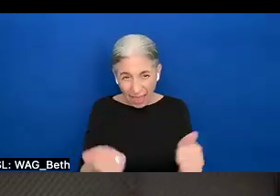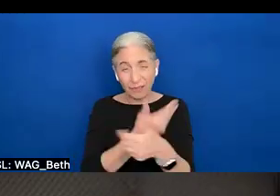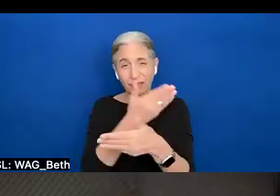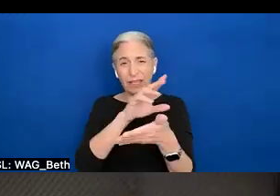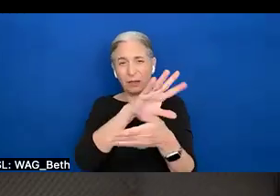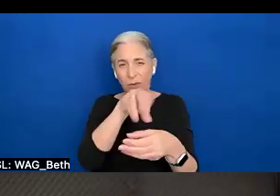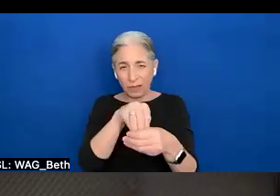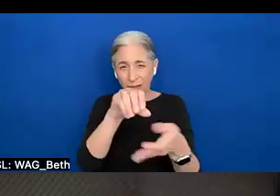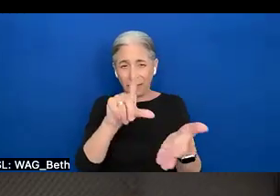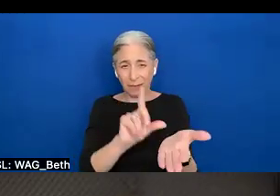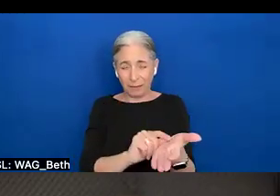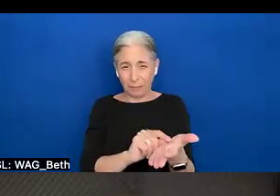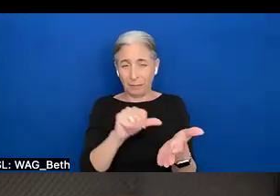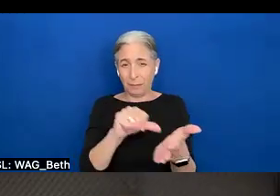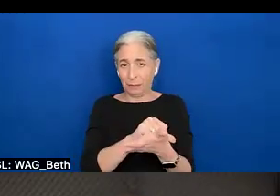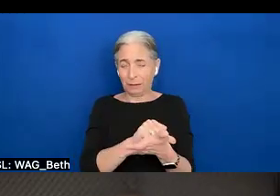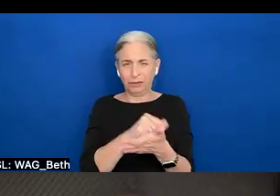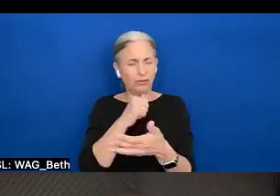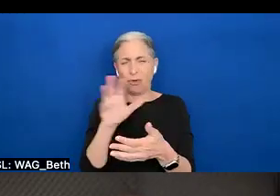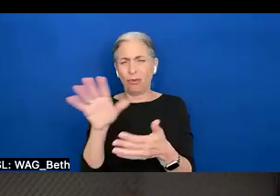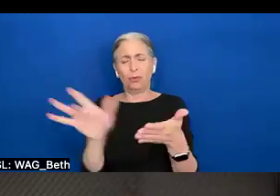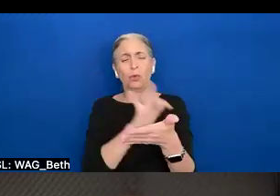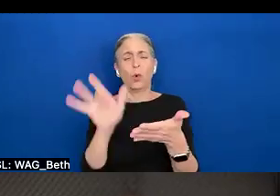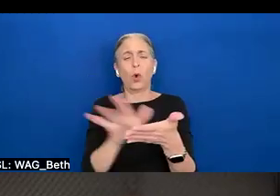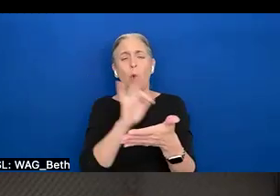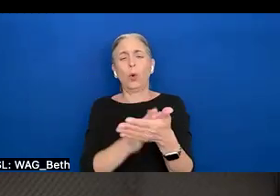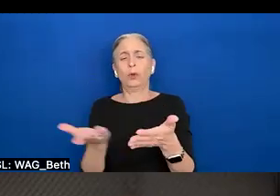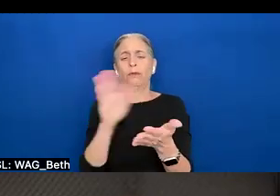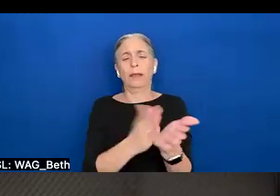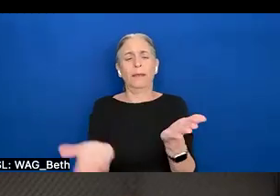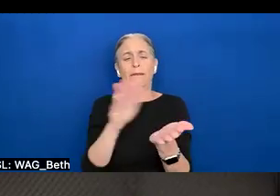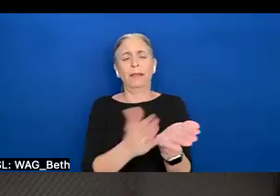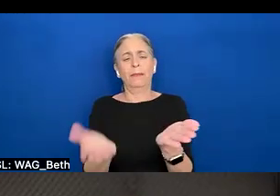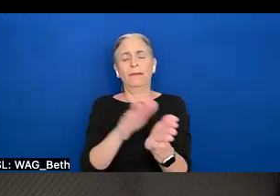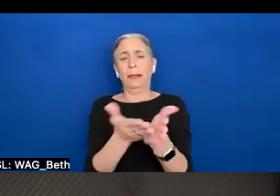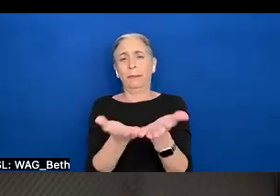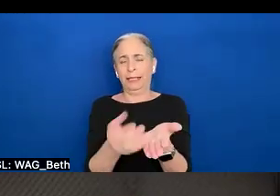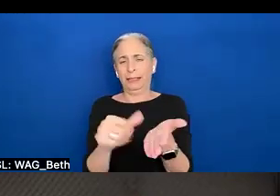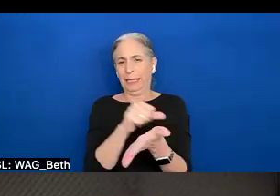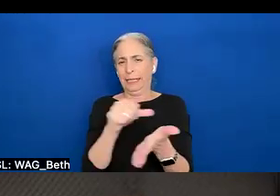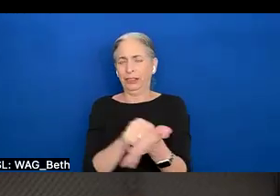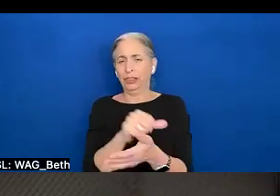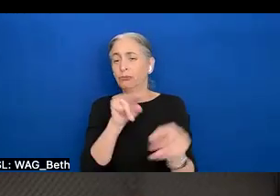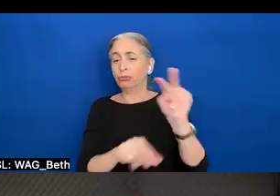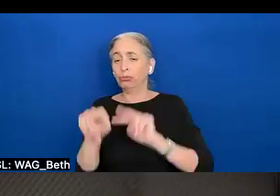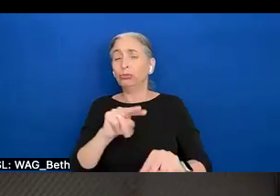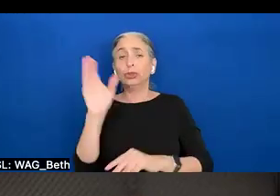You scroll. You flip the pages. And you scroll through the content searching for the